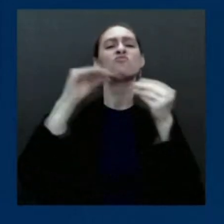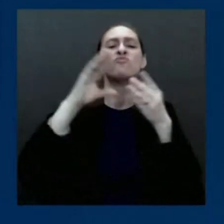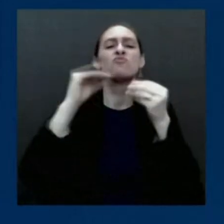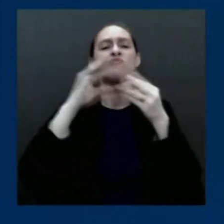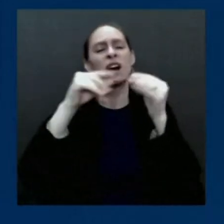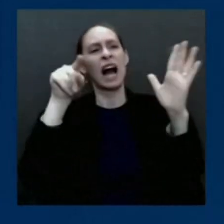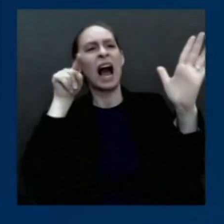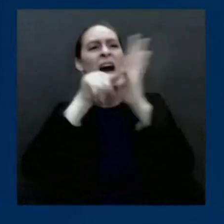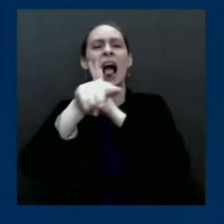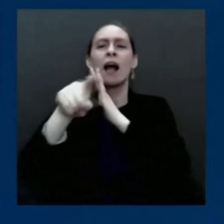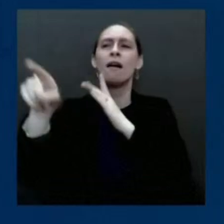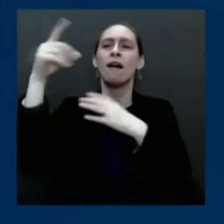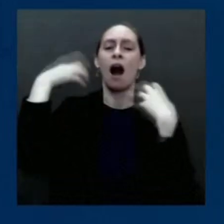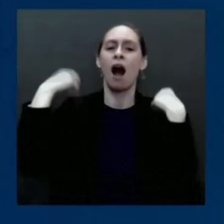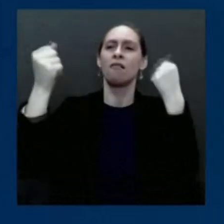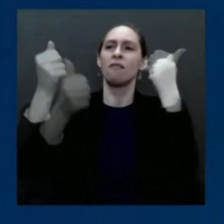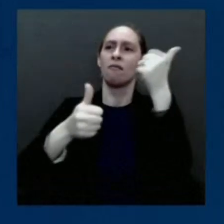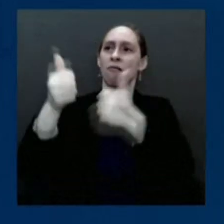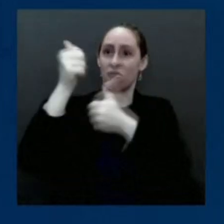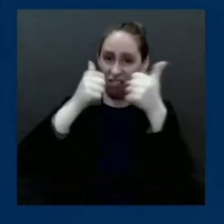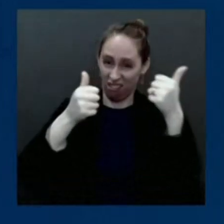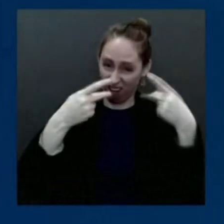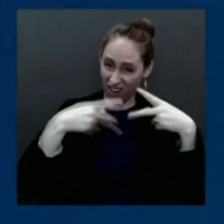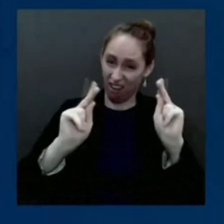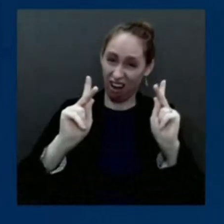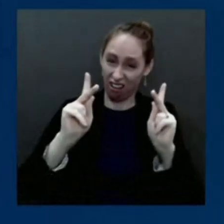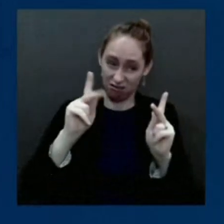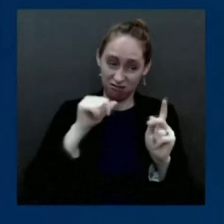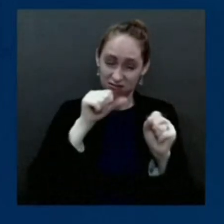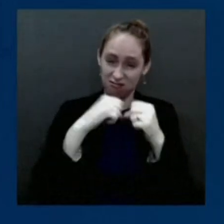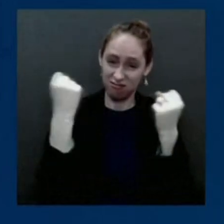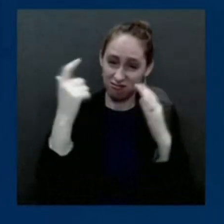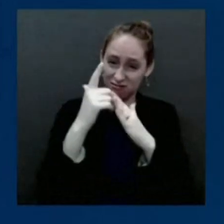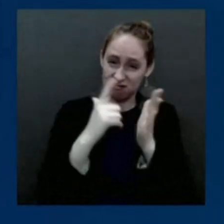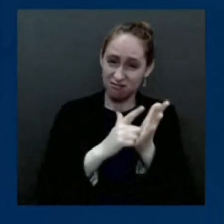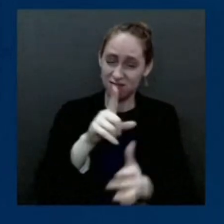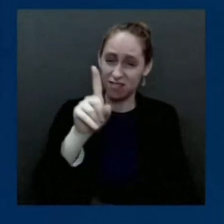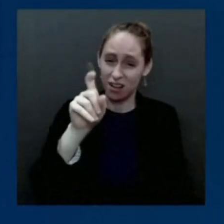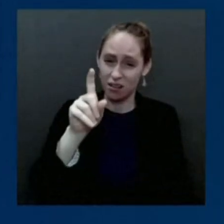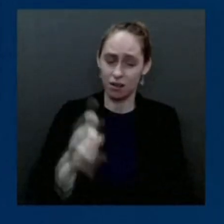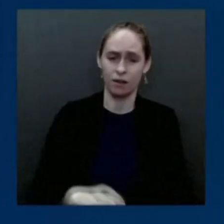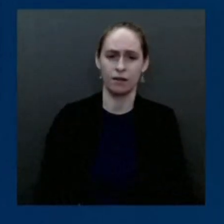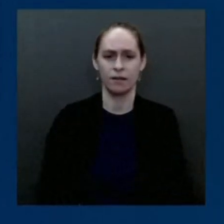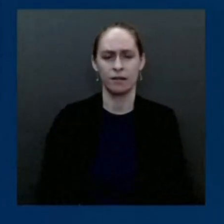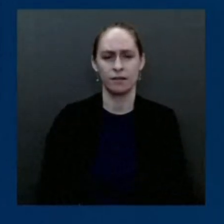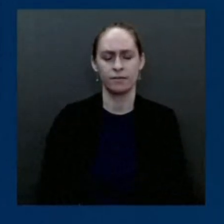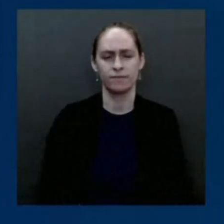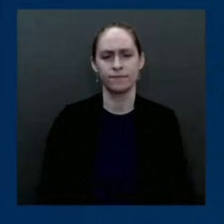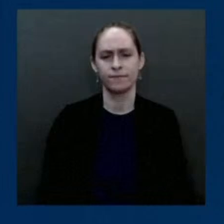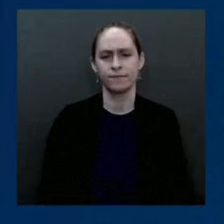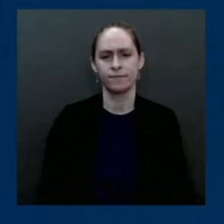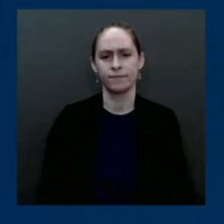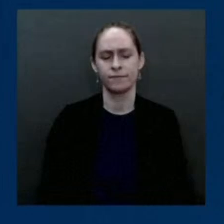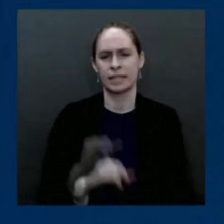OFFICIALS? WELL, WE'VE TALKED ABOUT